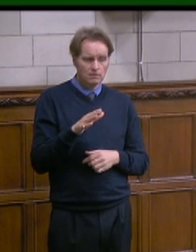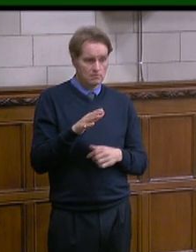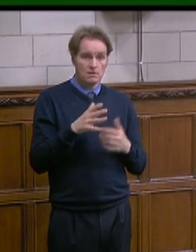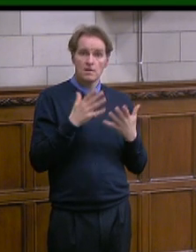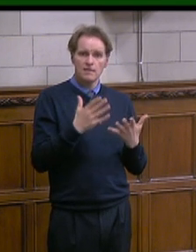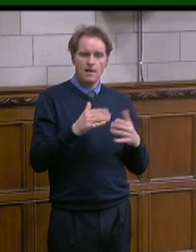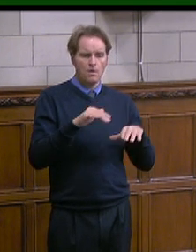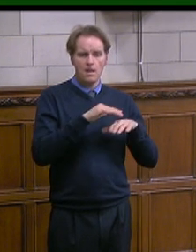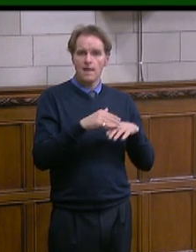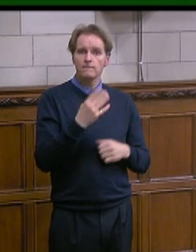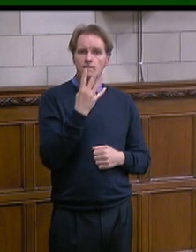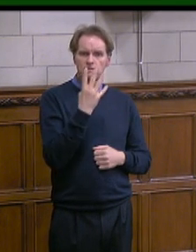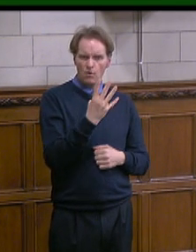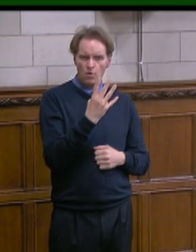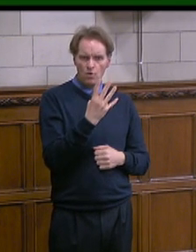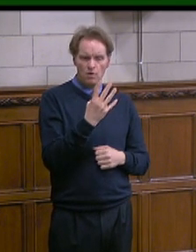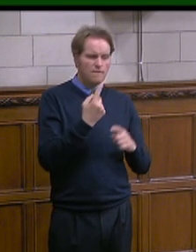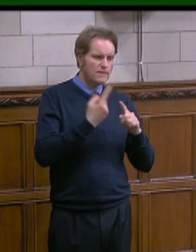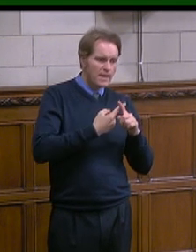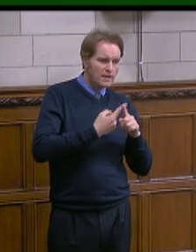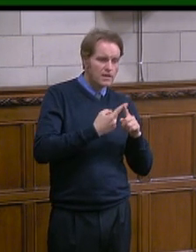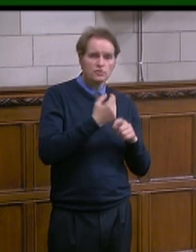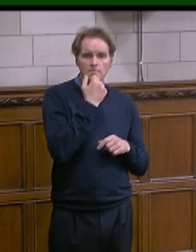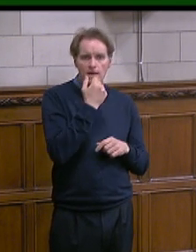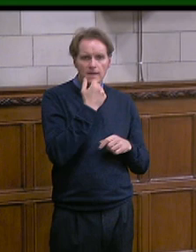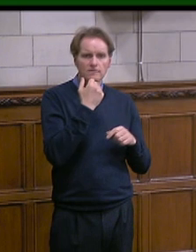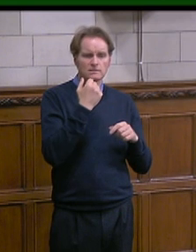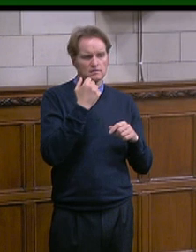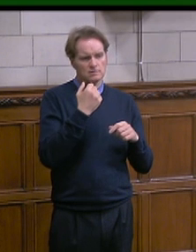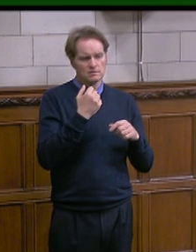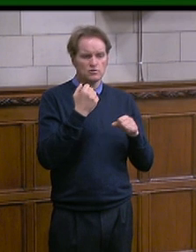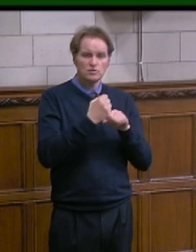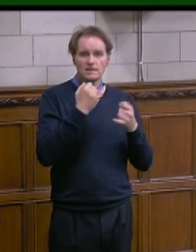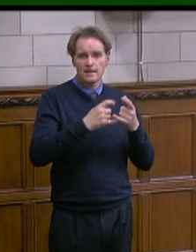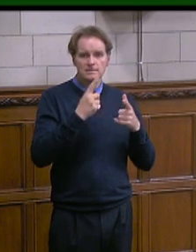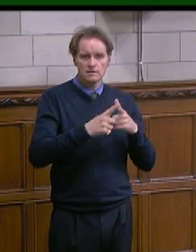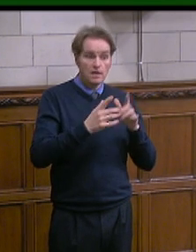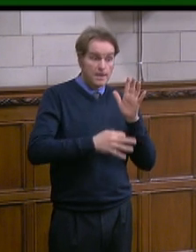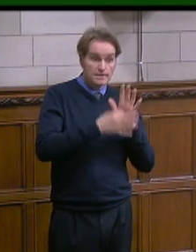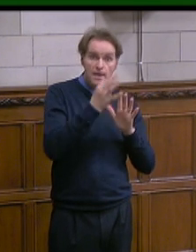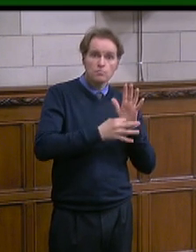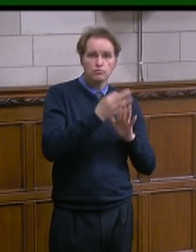grade 4 or above—in English and maths GCSE has increased by 6 percentage points compared